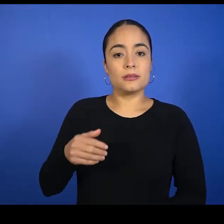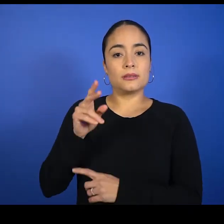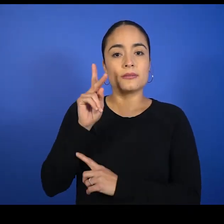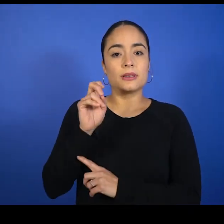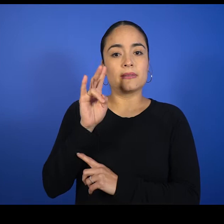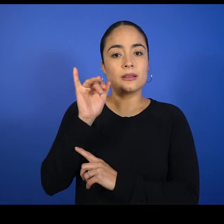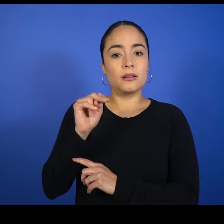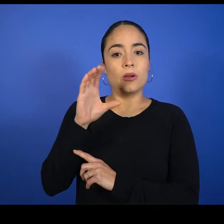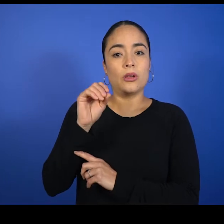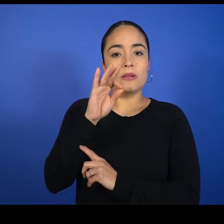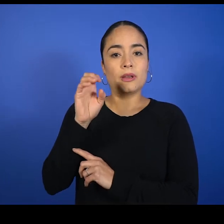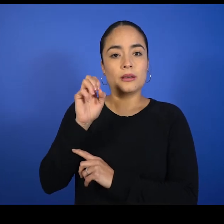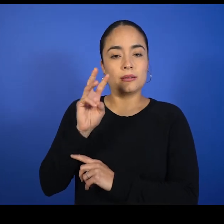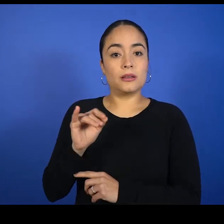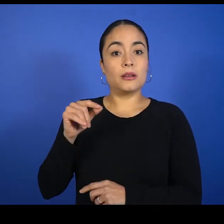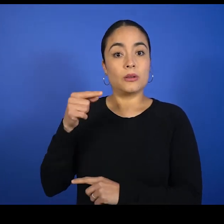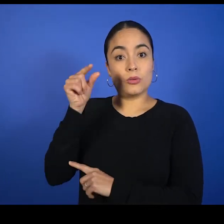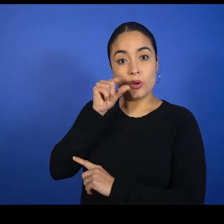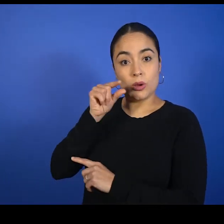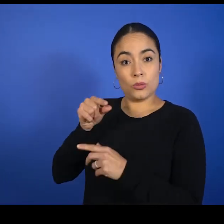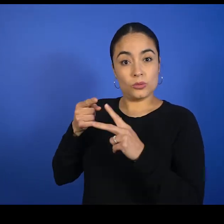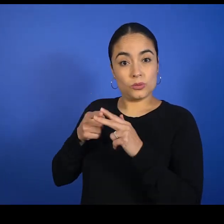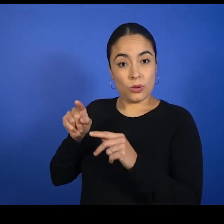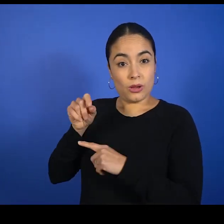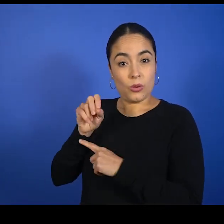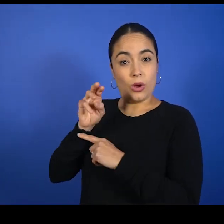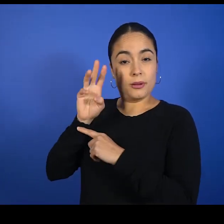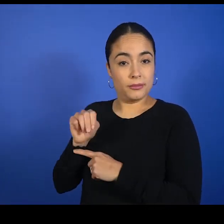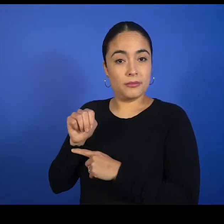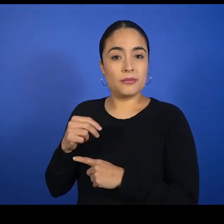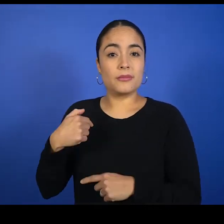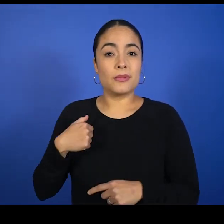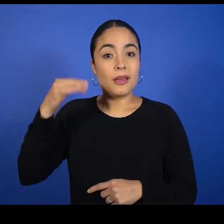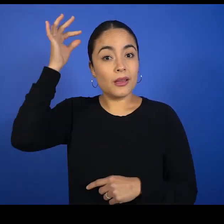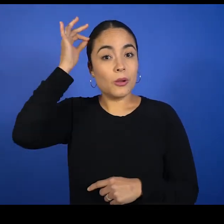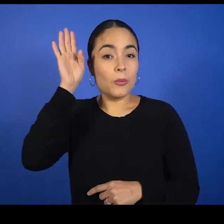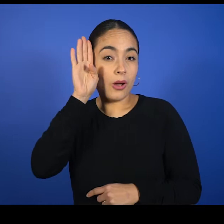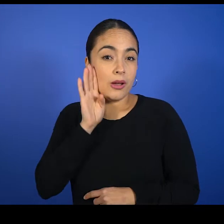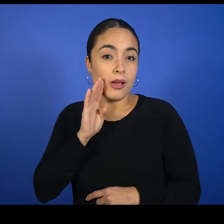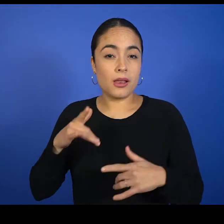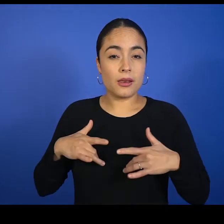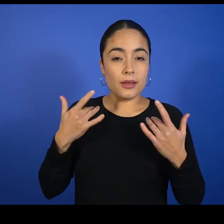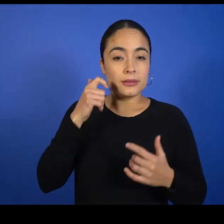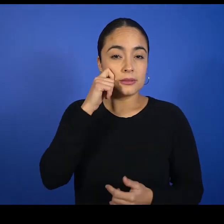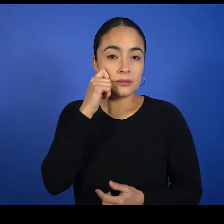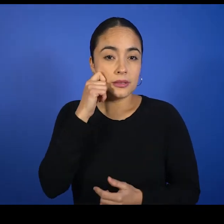My name is Kevin Coffey. Hey, Google, start the news. I've got brown hair, light skin.